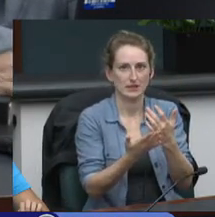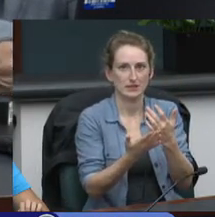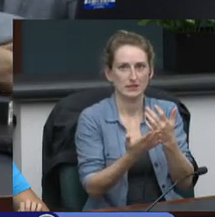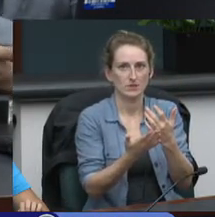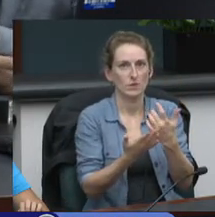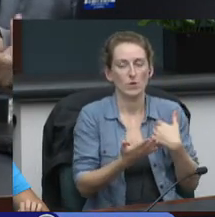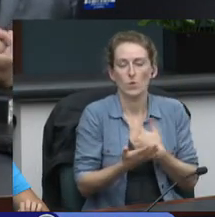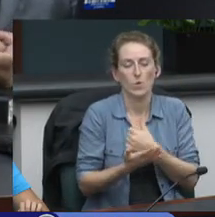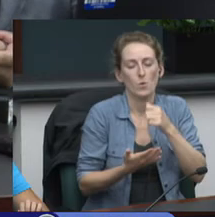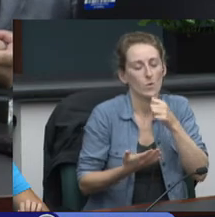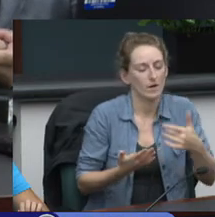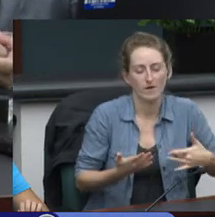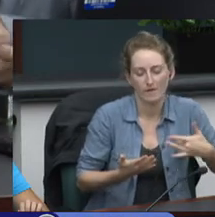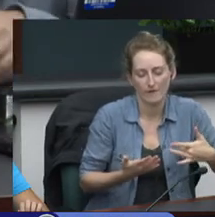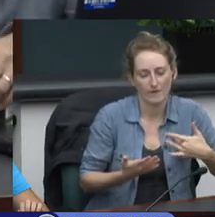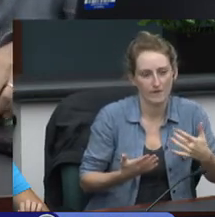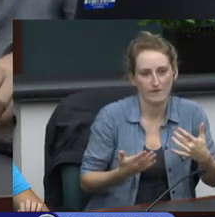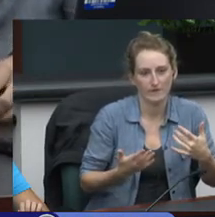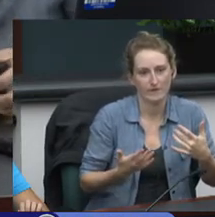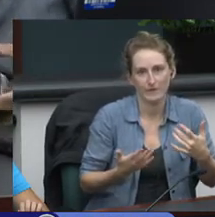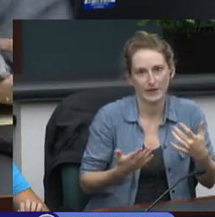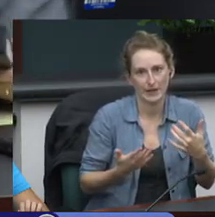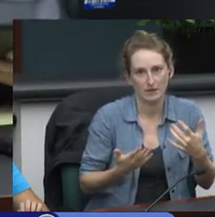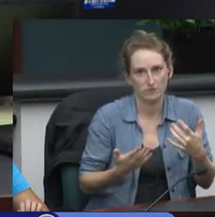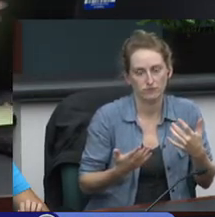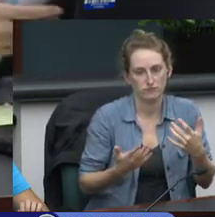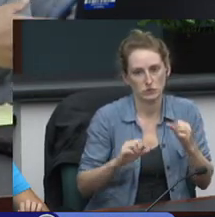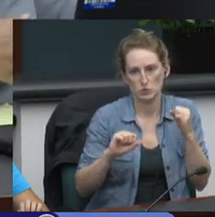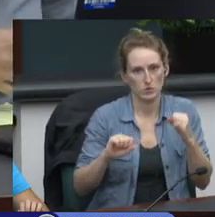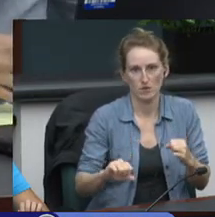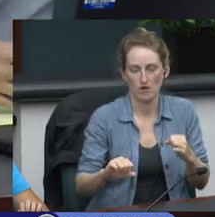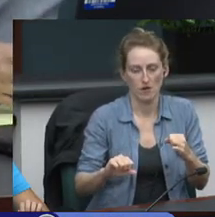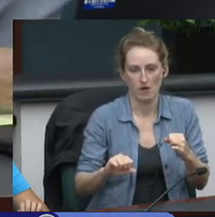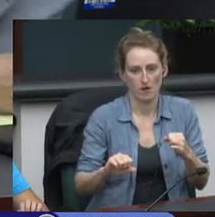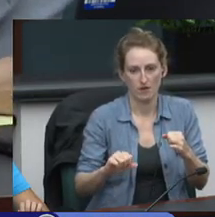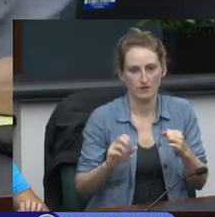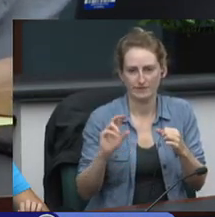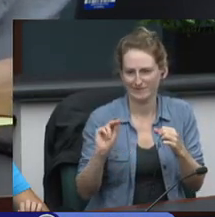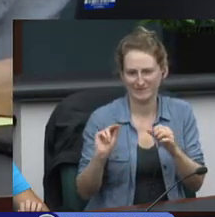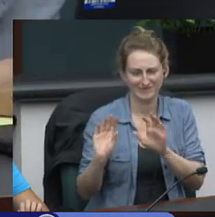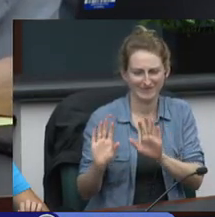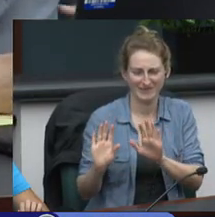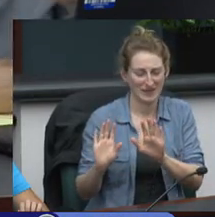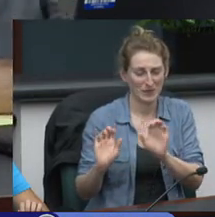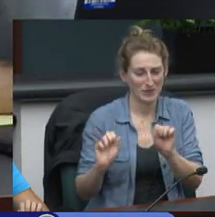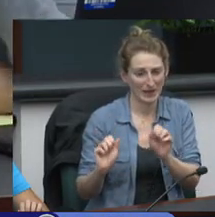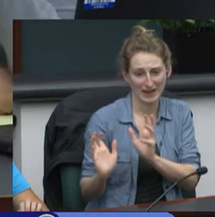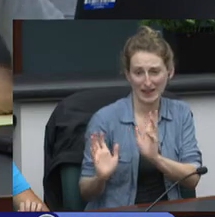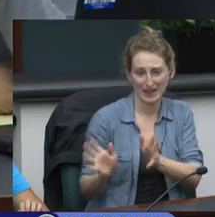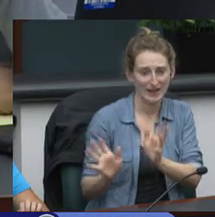strongly strongly one way or another I mean I think it's okay to leave it as contributing I think what has happened in the past and we could look at the